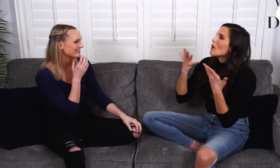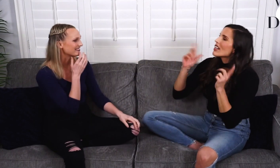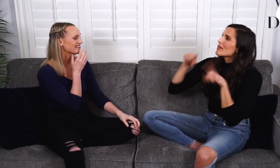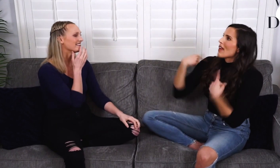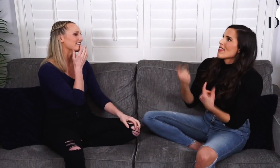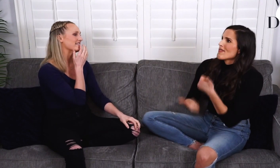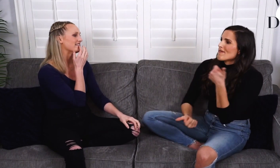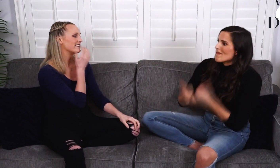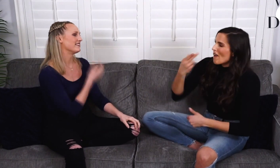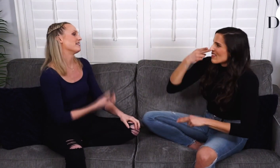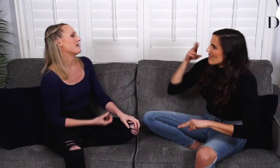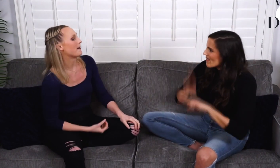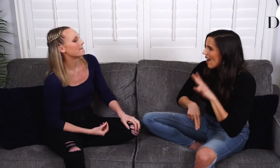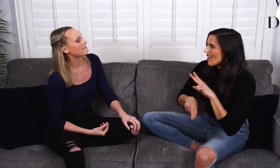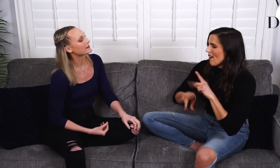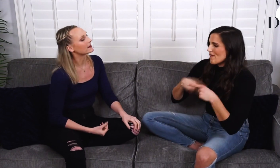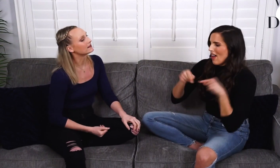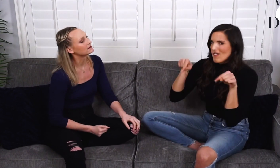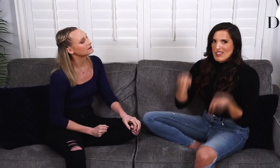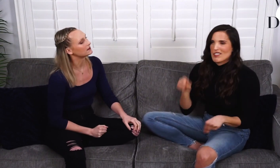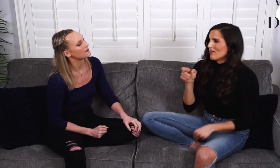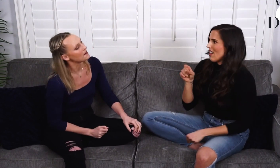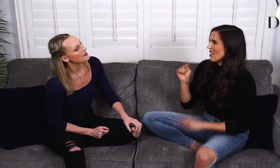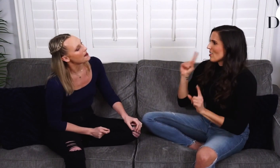What's been the most fun about this podcast